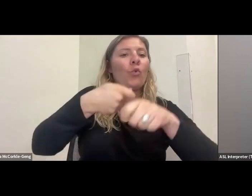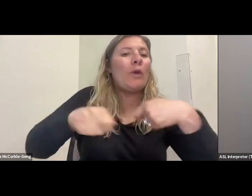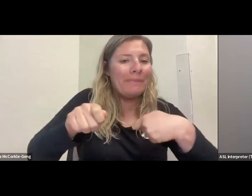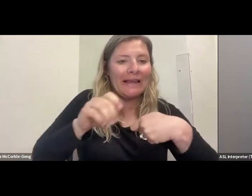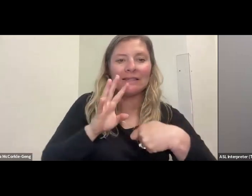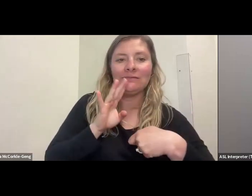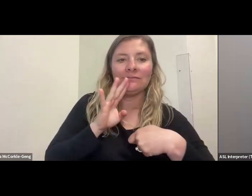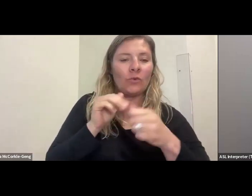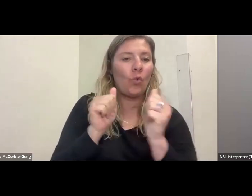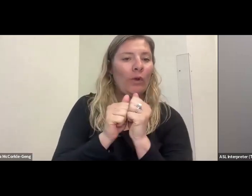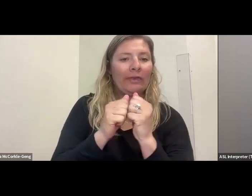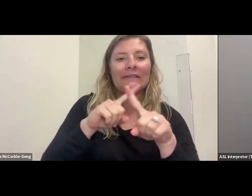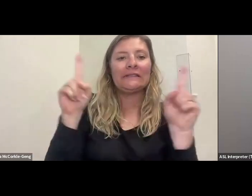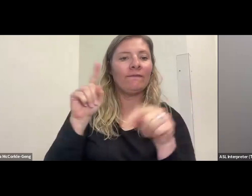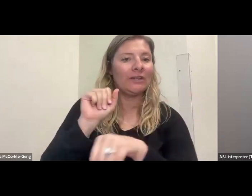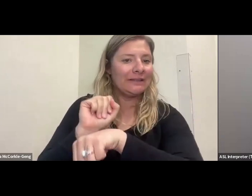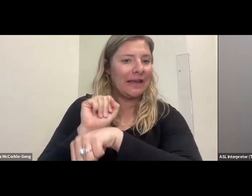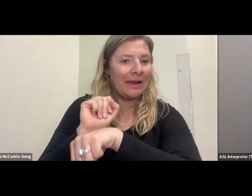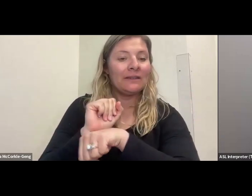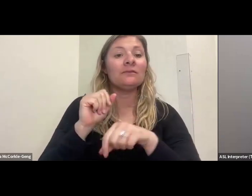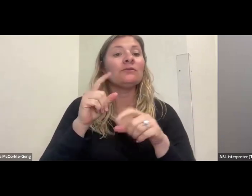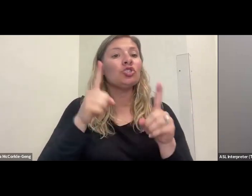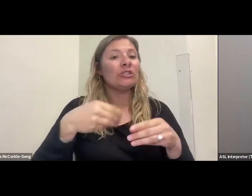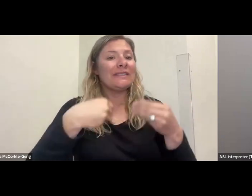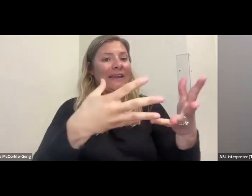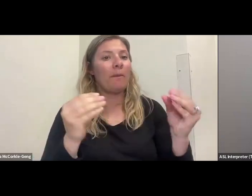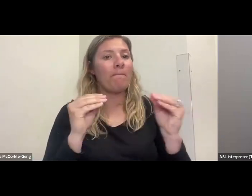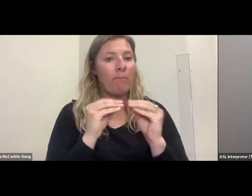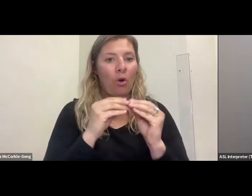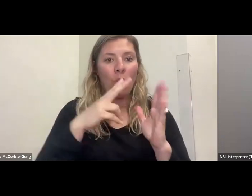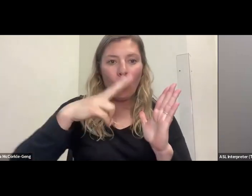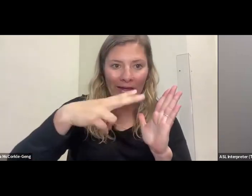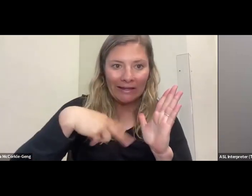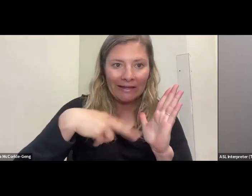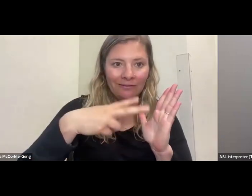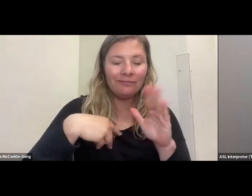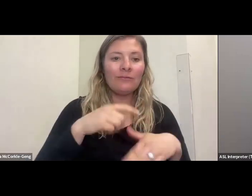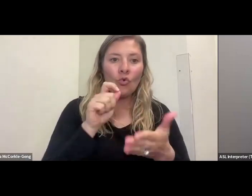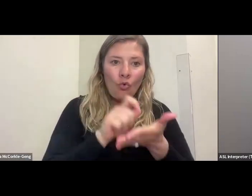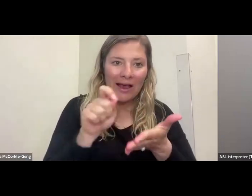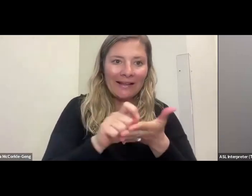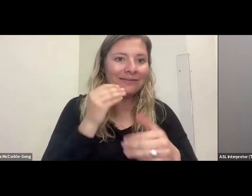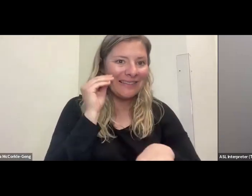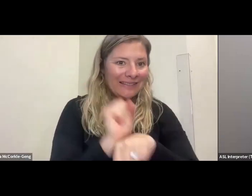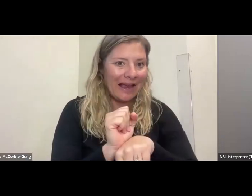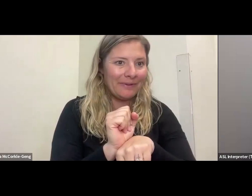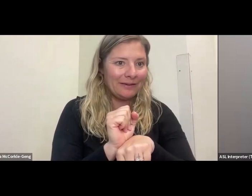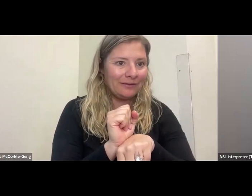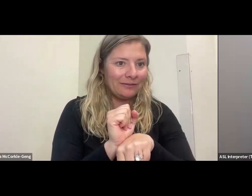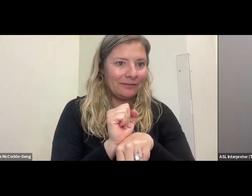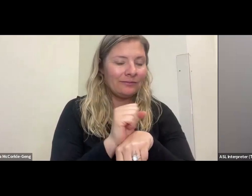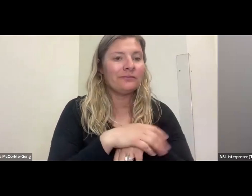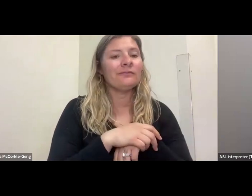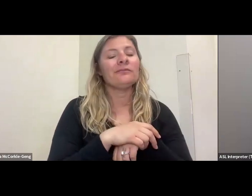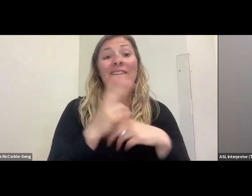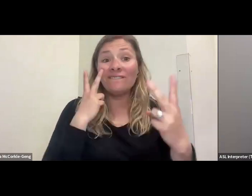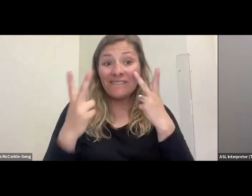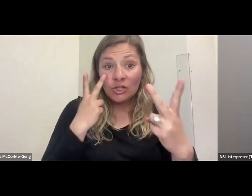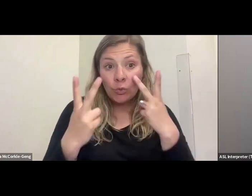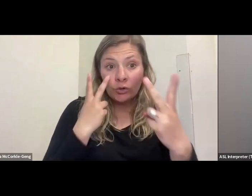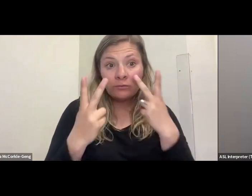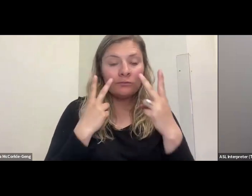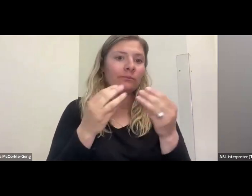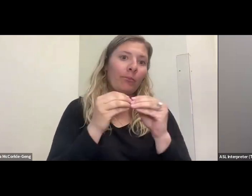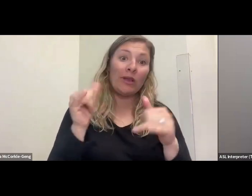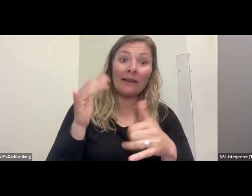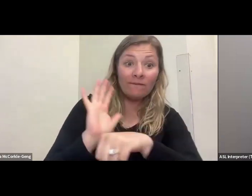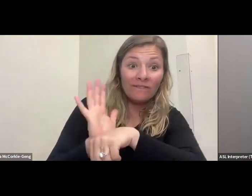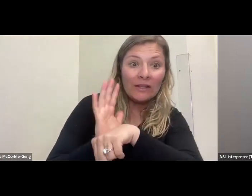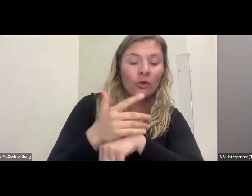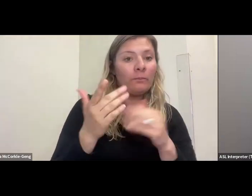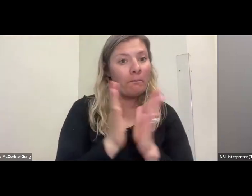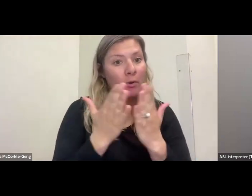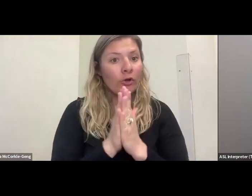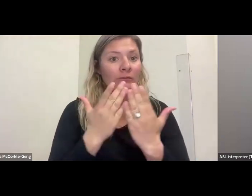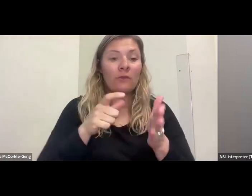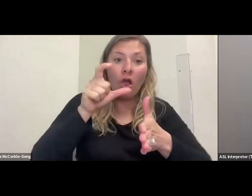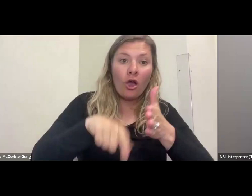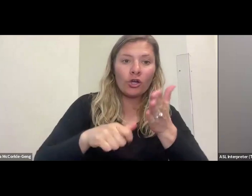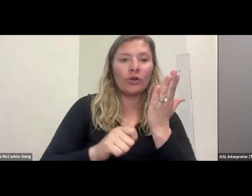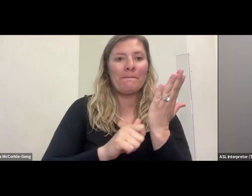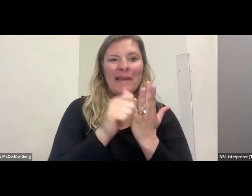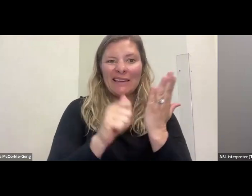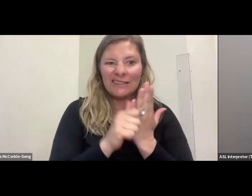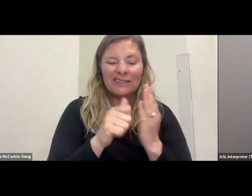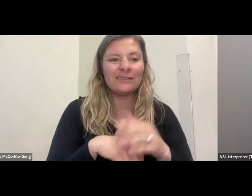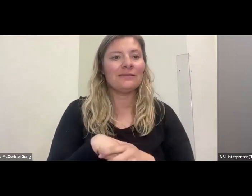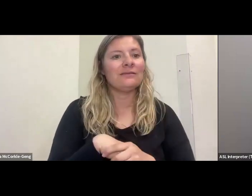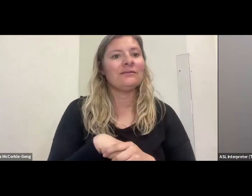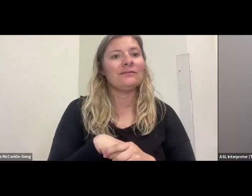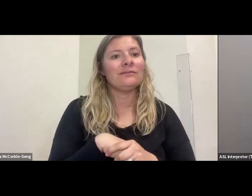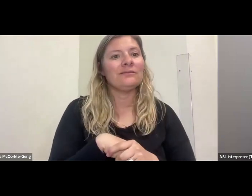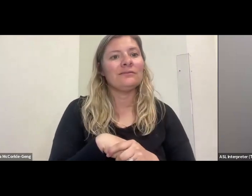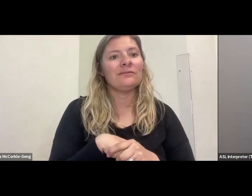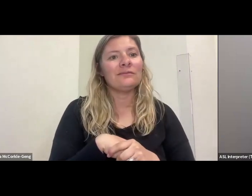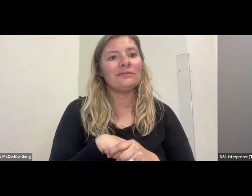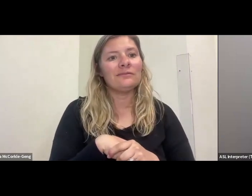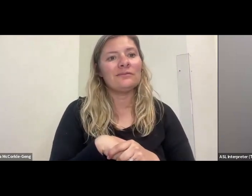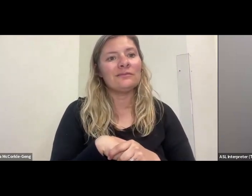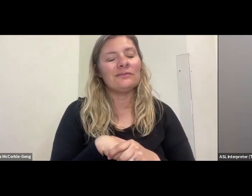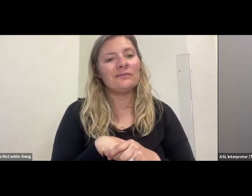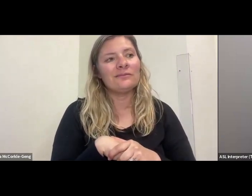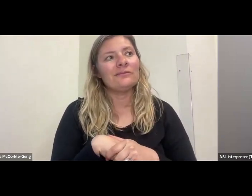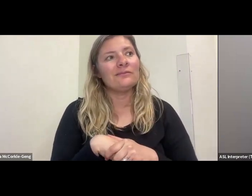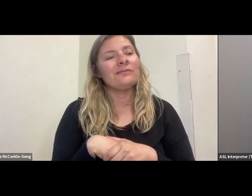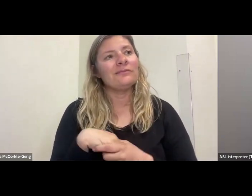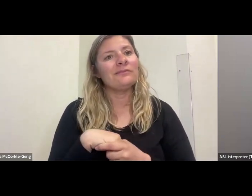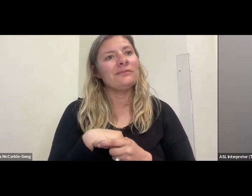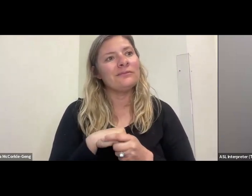ASL Interpreter (Tailyn): She spoke with the teacher about replacing speaking with different kinds of work. So she gave more reading assignments, more writing assignments, things that were more visual, like videos or books and articles for magazines.